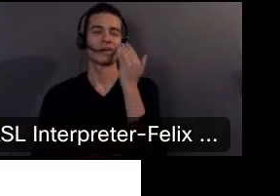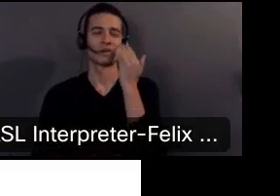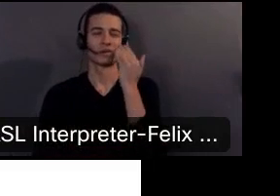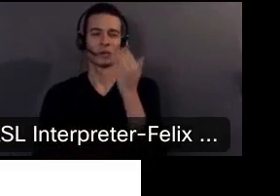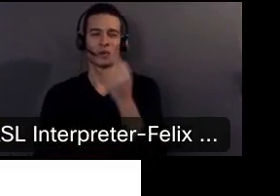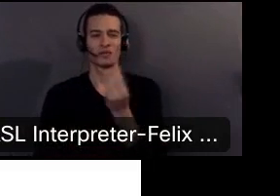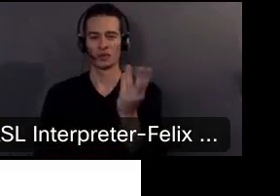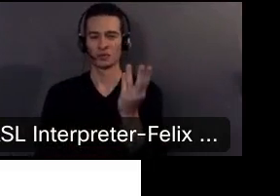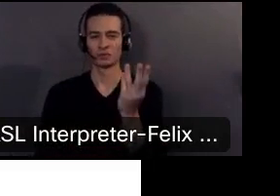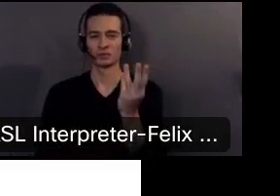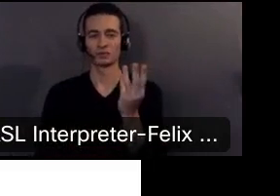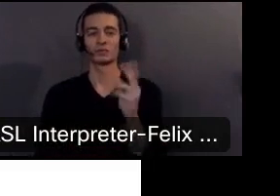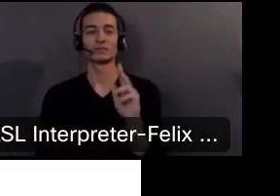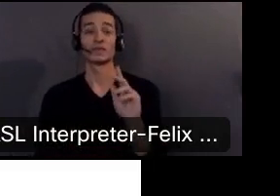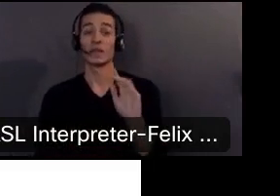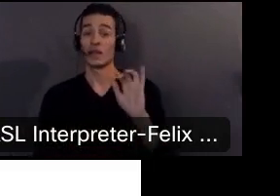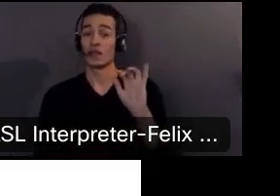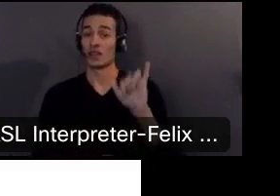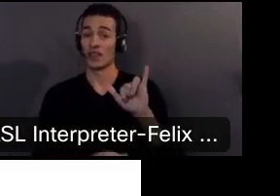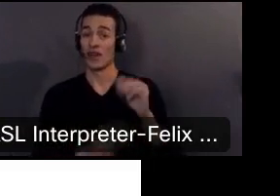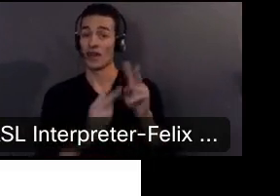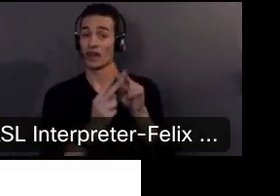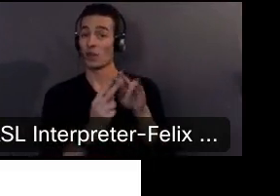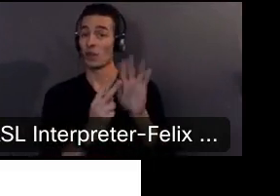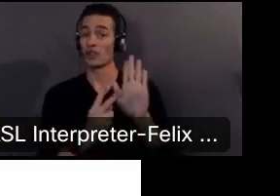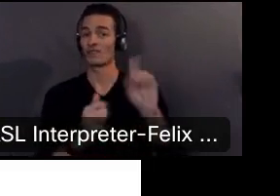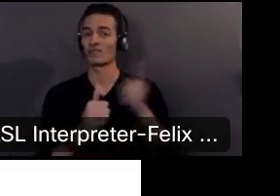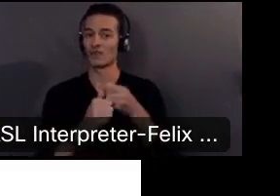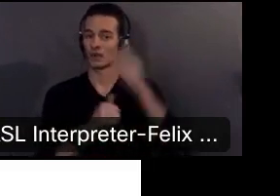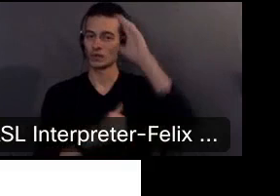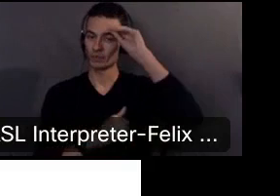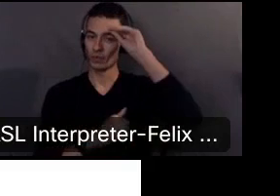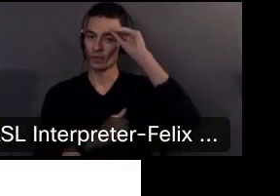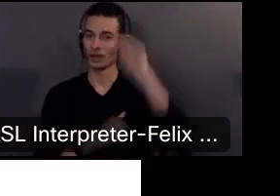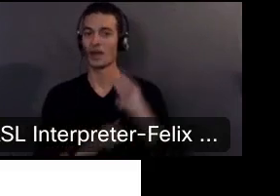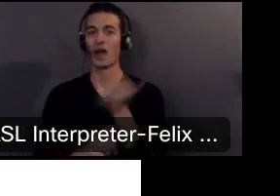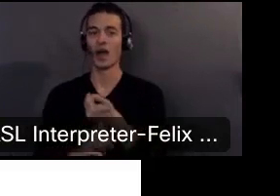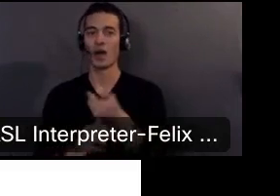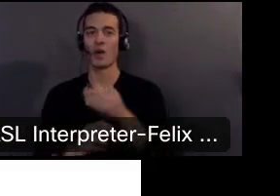This is the Brooklyn couple's. 1st boy, the city's public health system delivers approximately 15,000. thousand